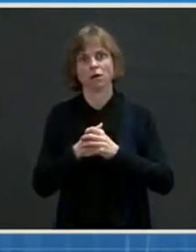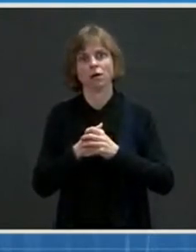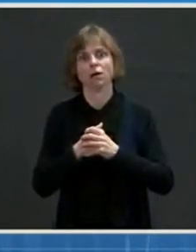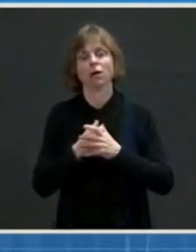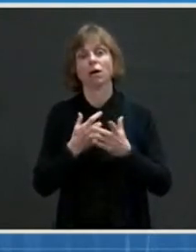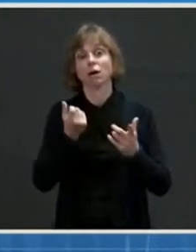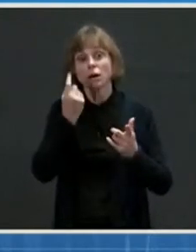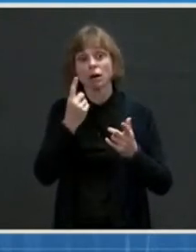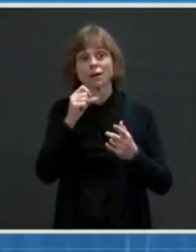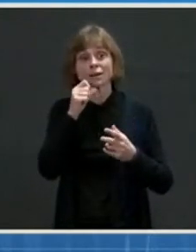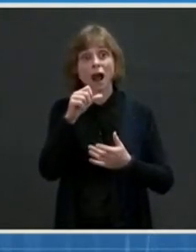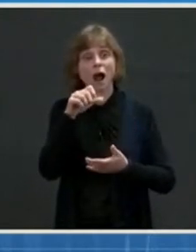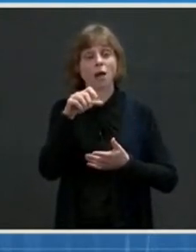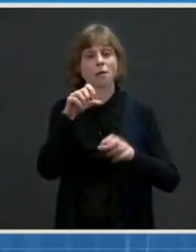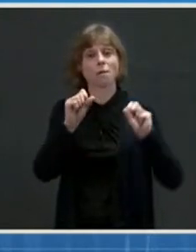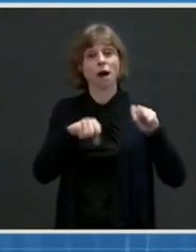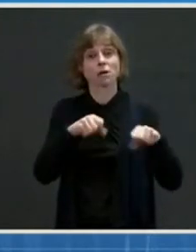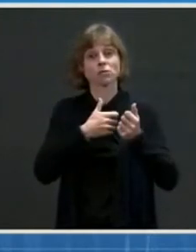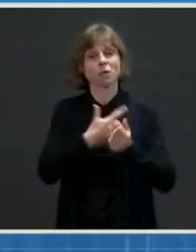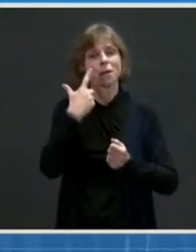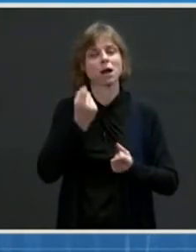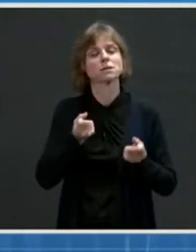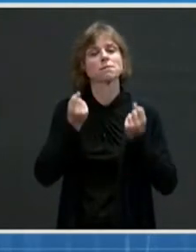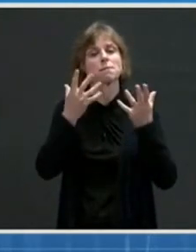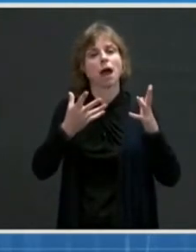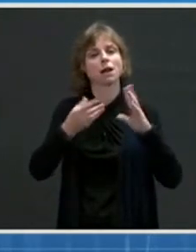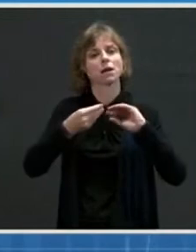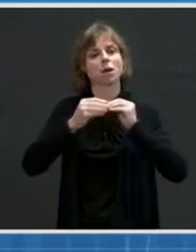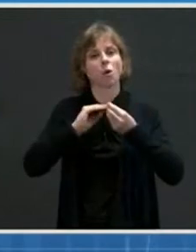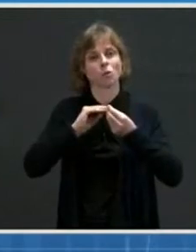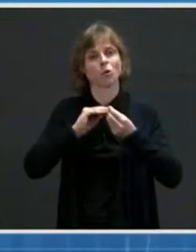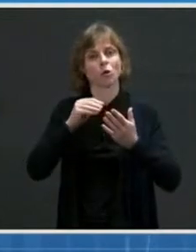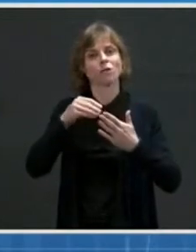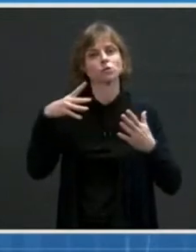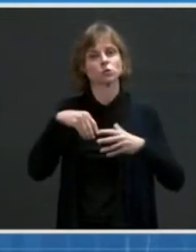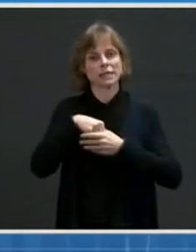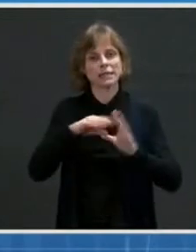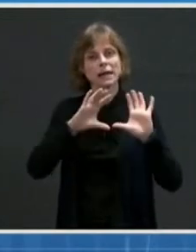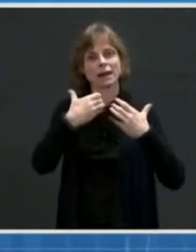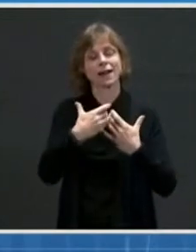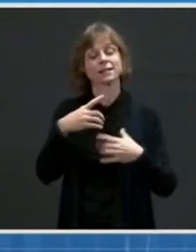ADHERENCE. IN THE SCHOOLS, PHYSICAL DISTANCING OF AT LEAST SIX FEET WAS NOT POSSIBLE BECAUSE OF THE